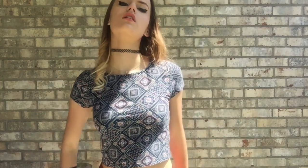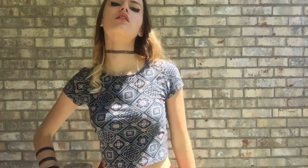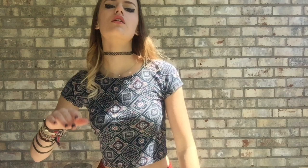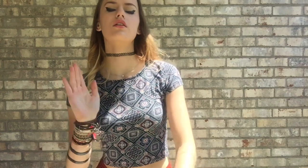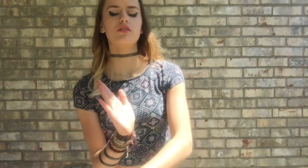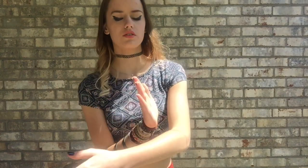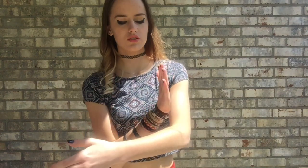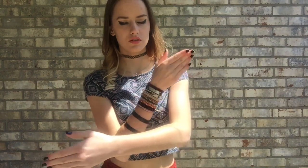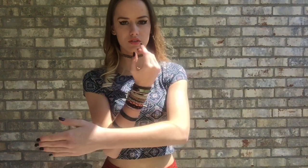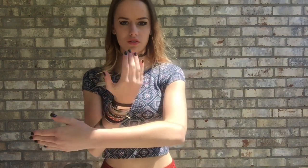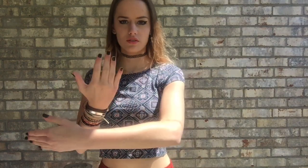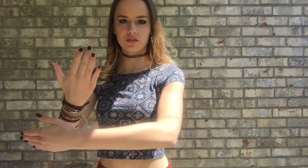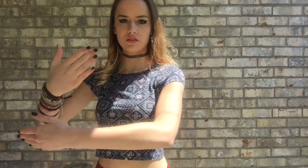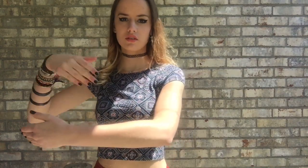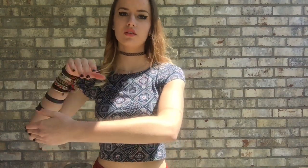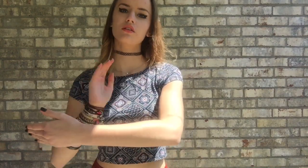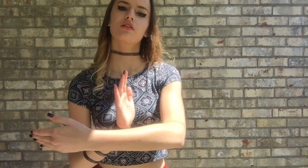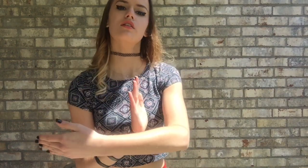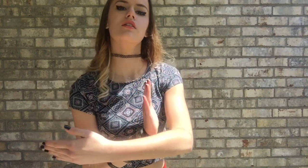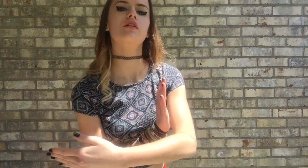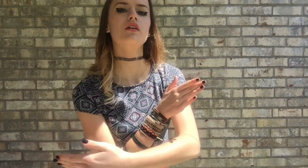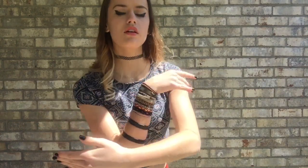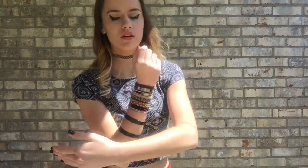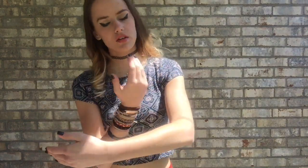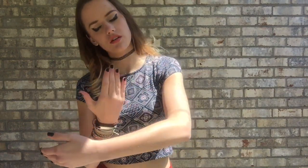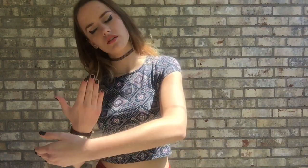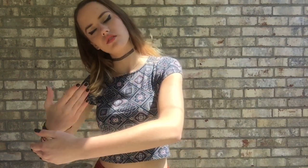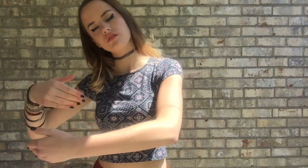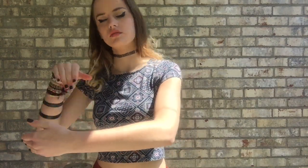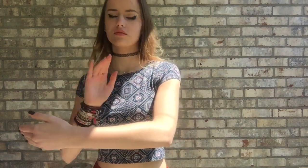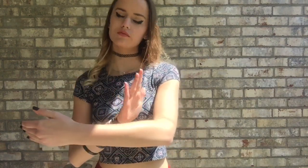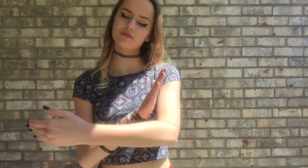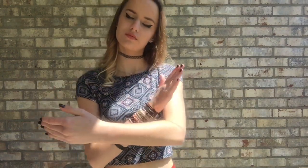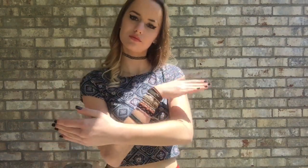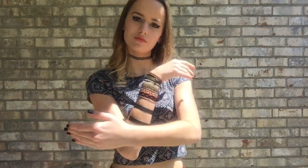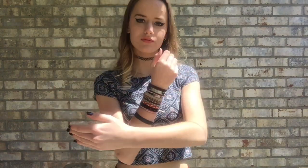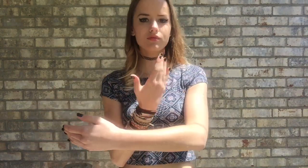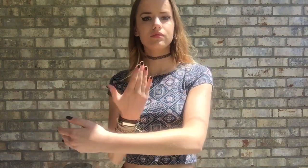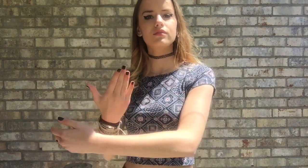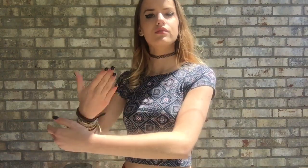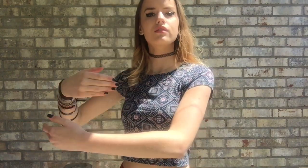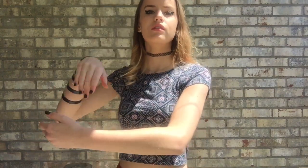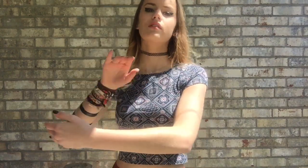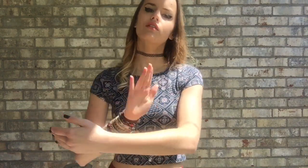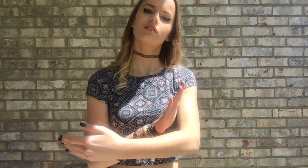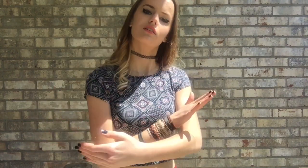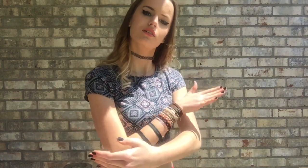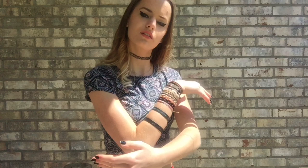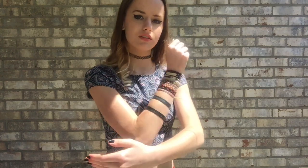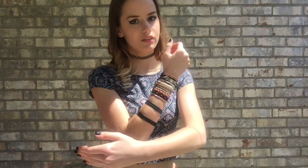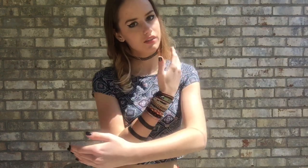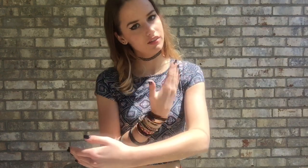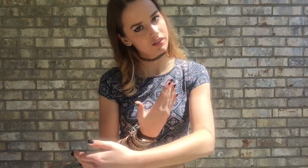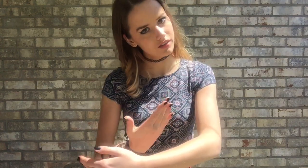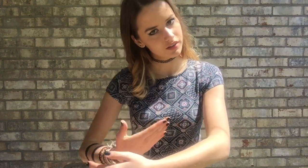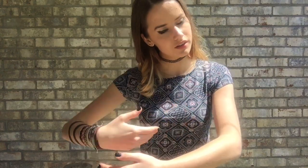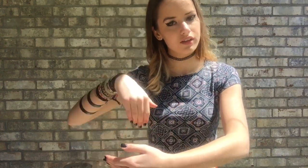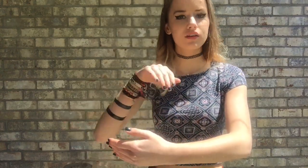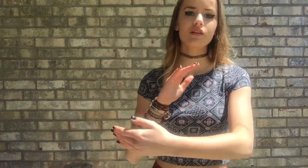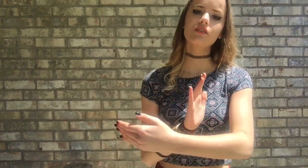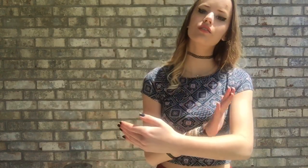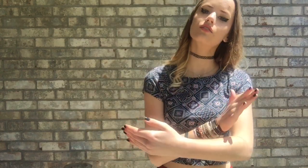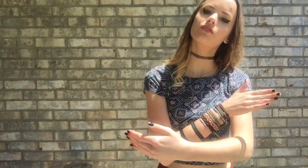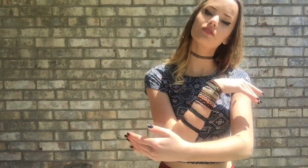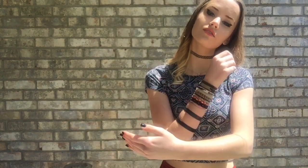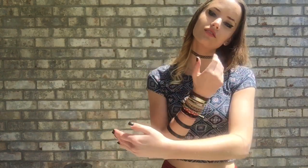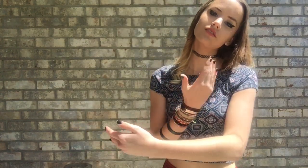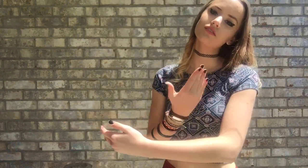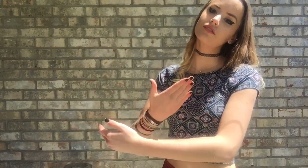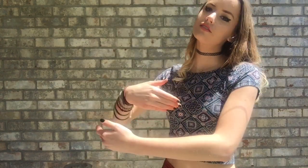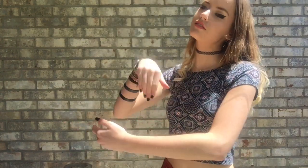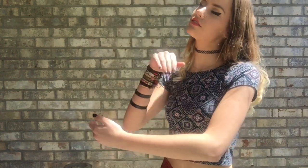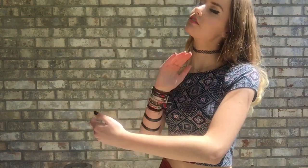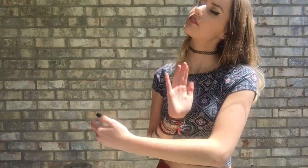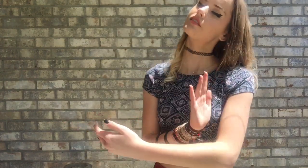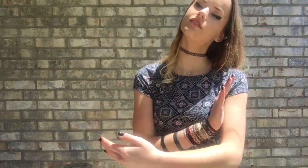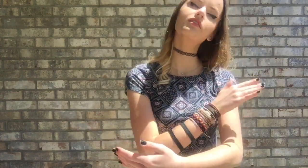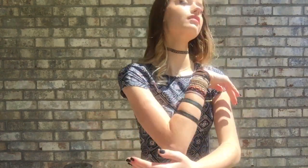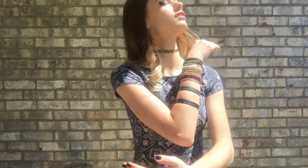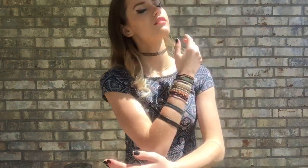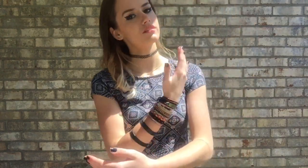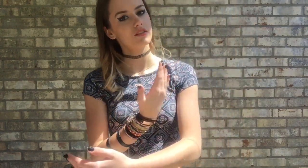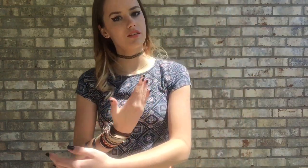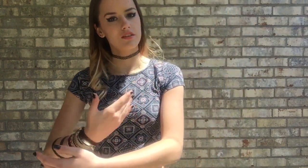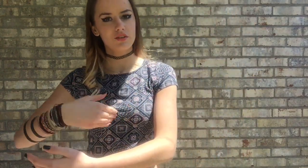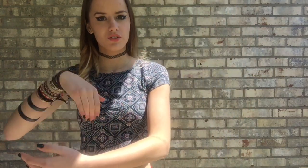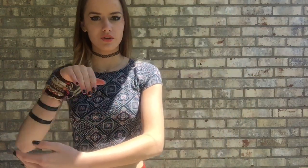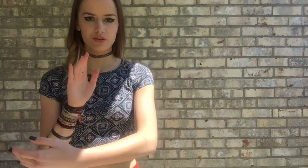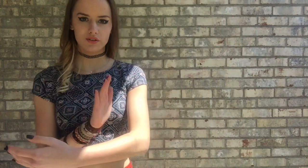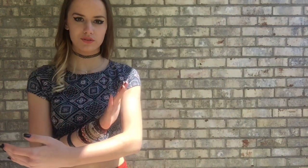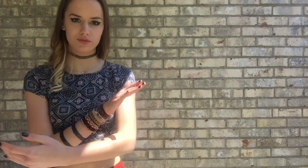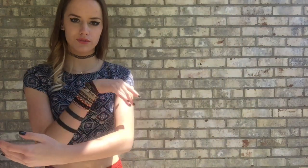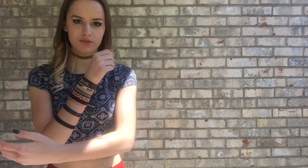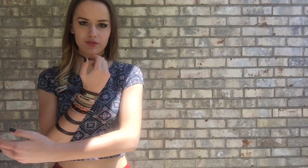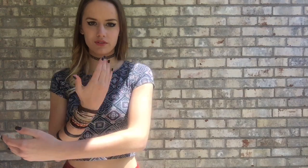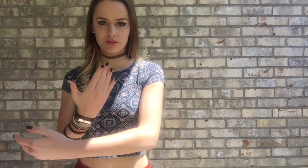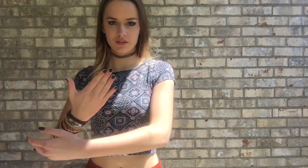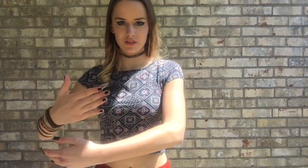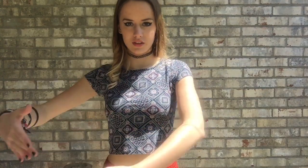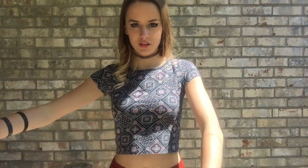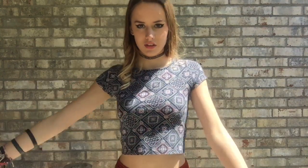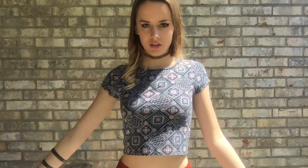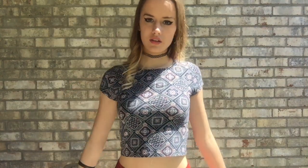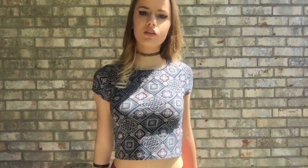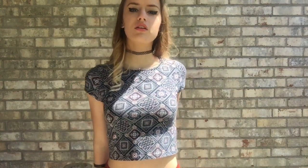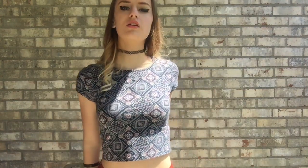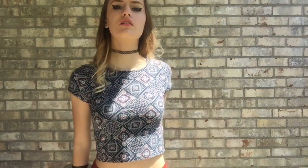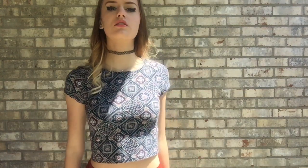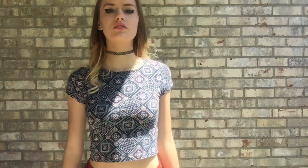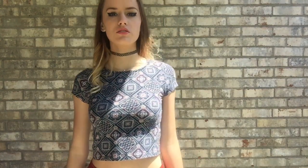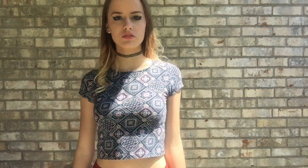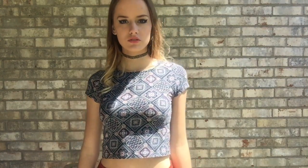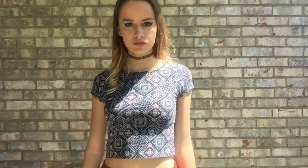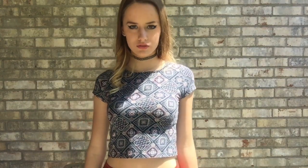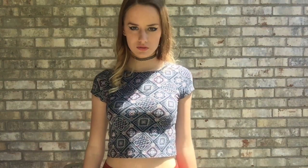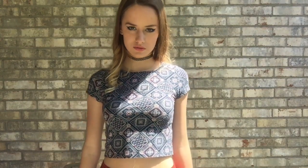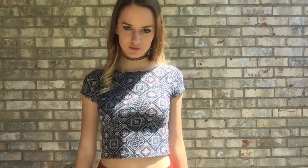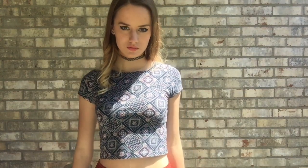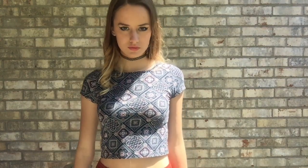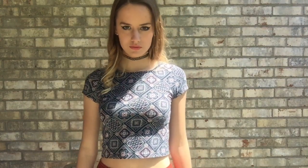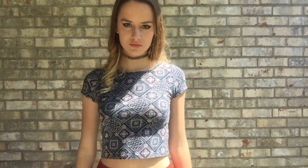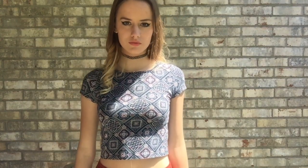Angus dei, Agnus dei, Agnus dei, Agnus dei